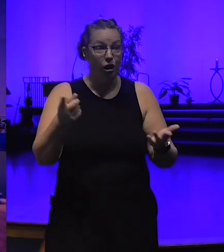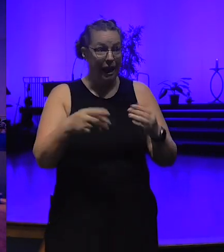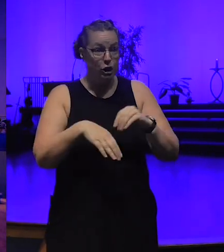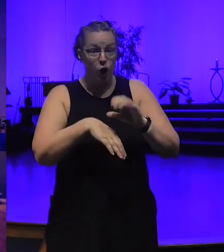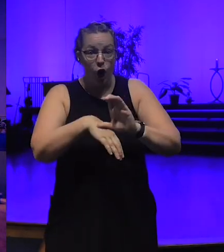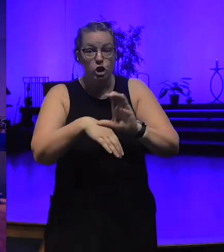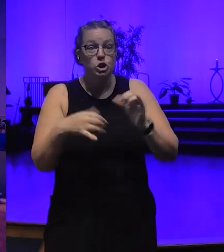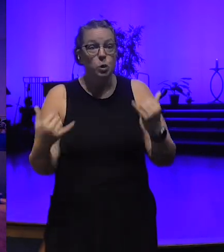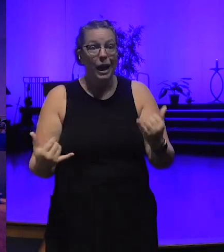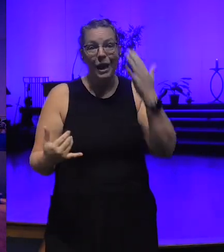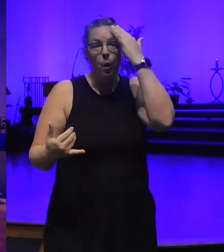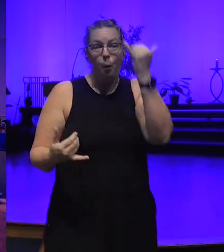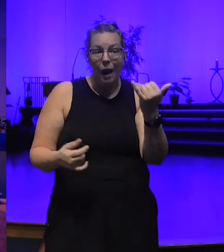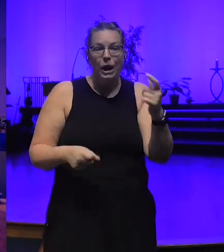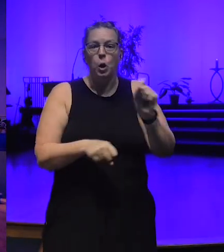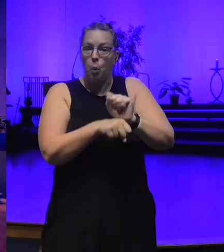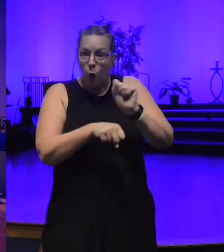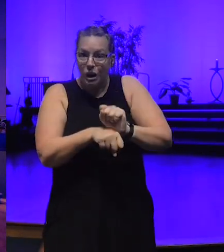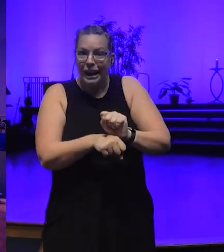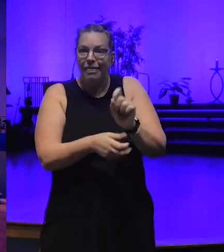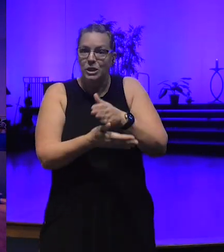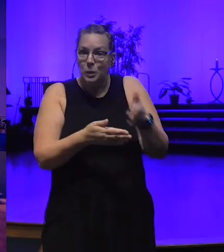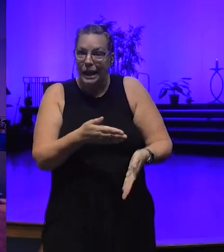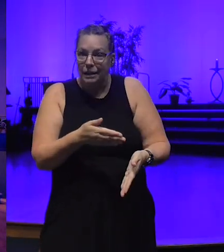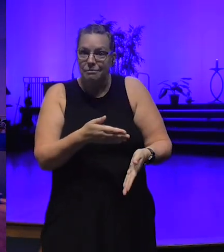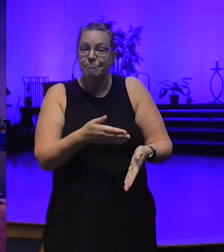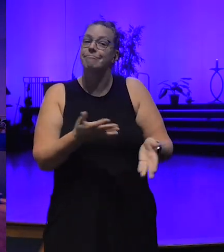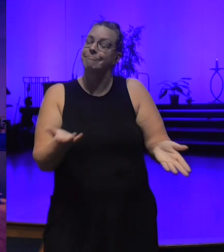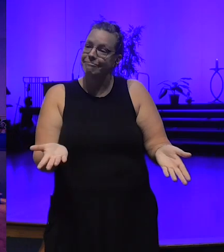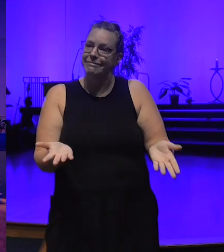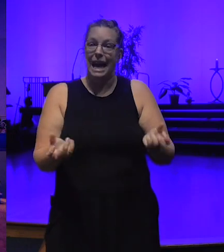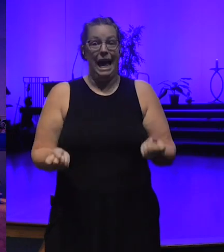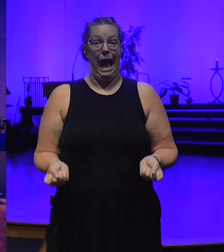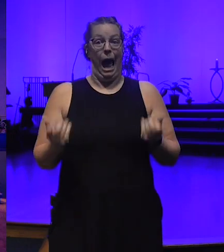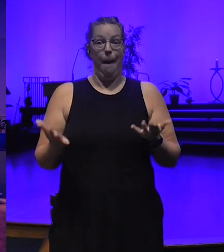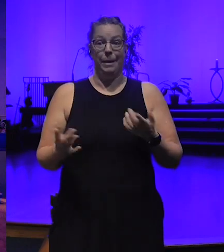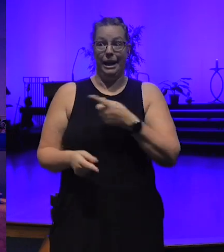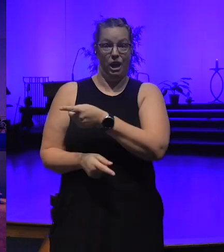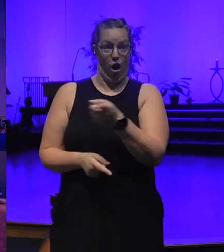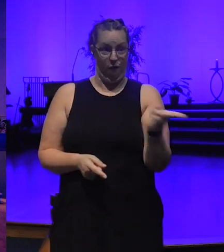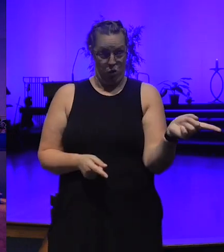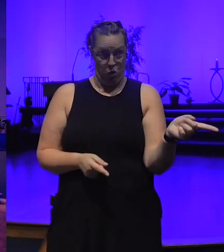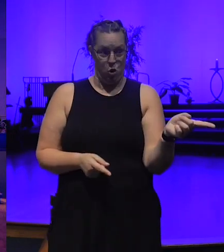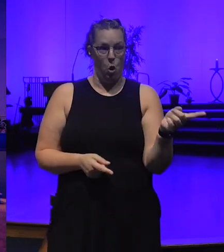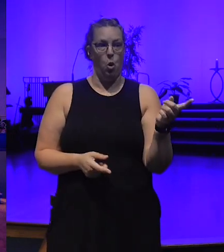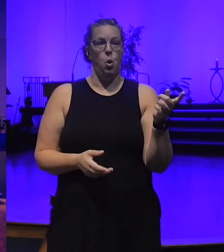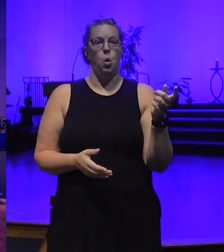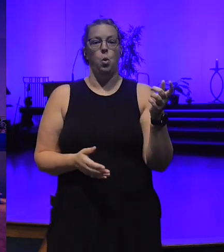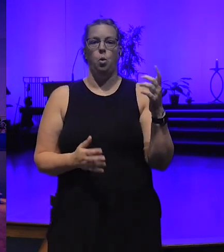you're working this weekend how many of you are or are close to the top of the list of the